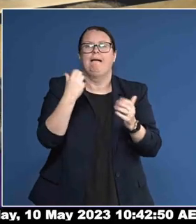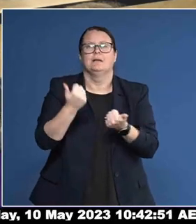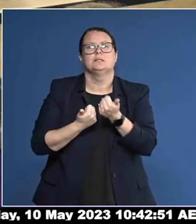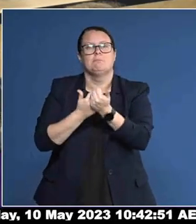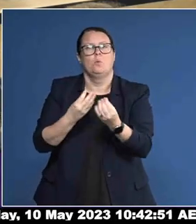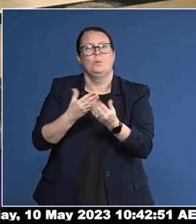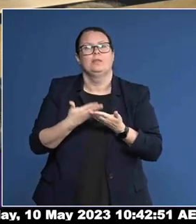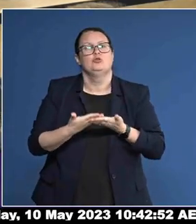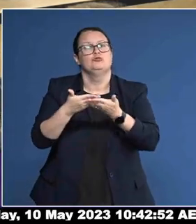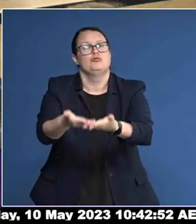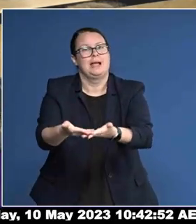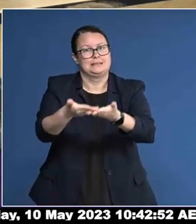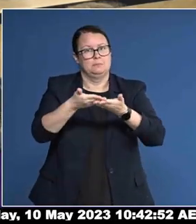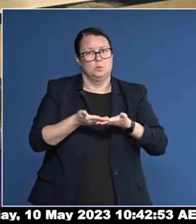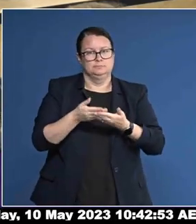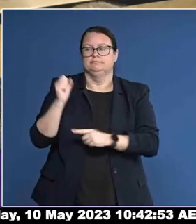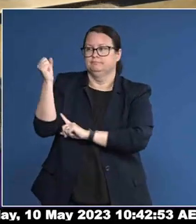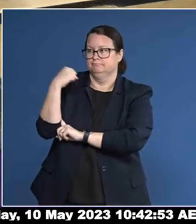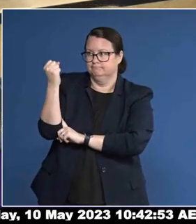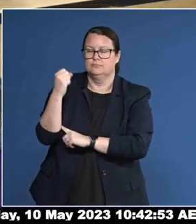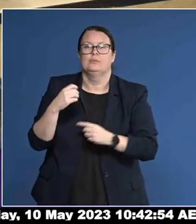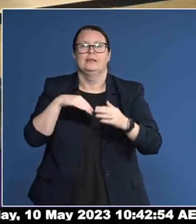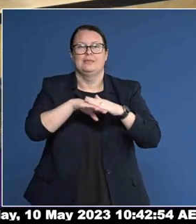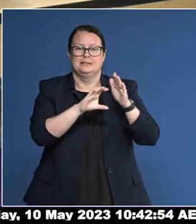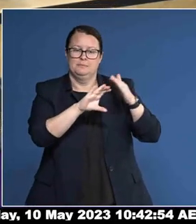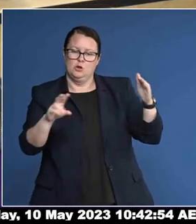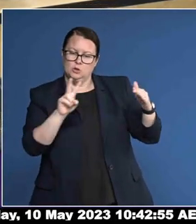And you referred to that at paragraph 22 and 23 of your statement.